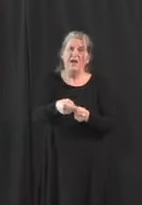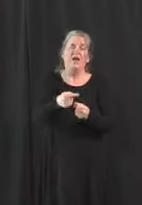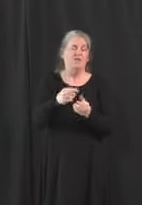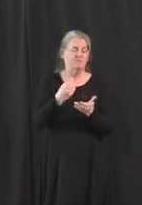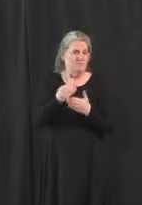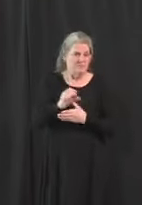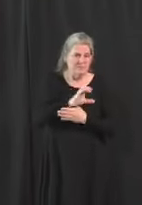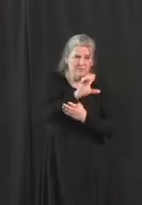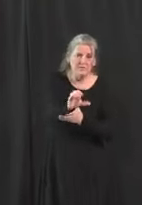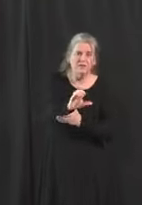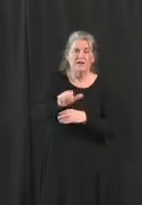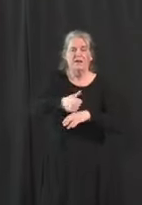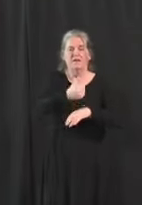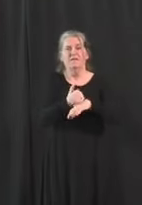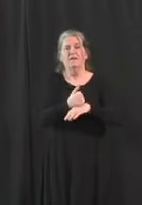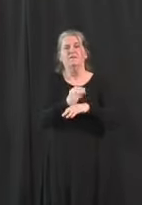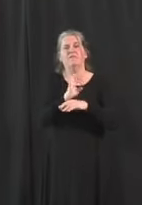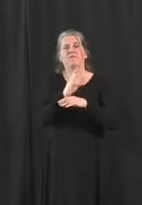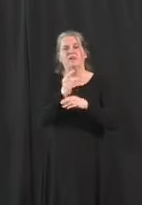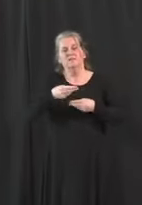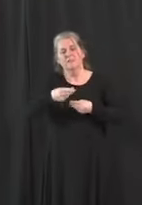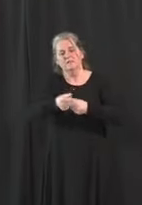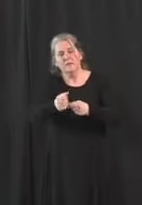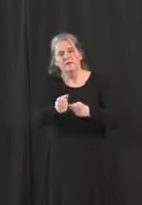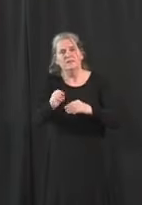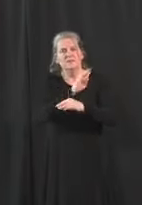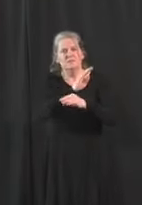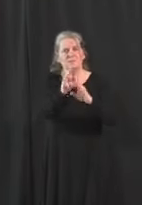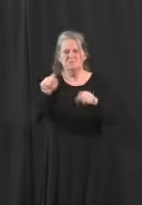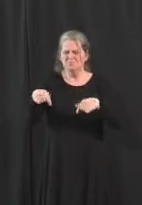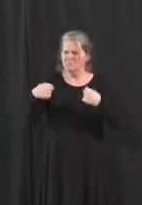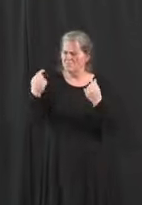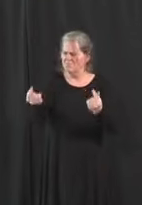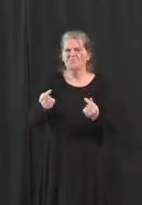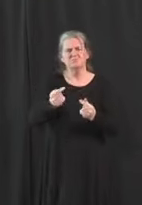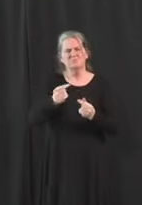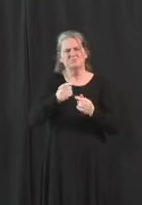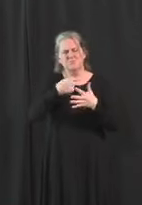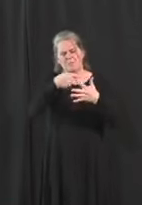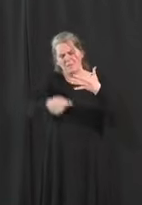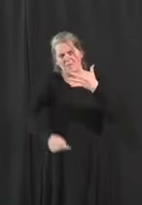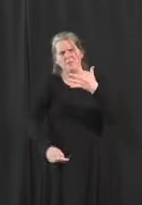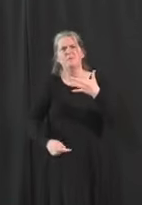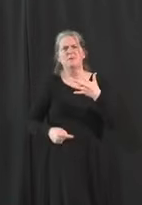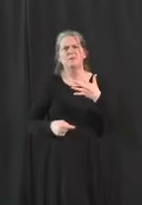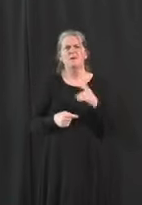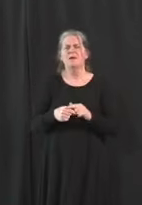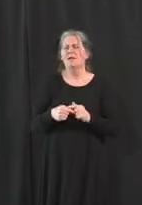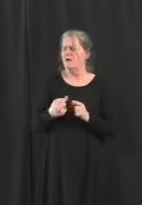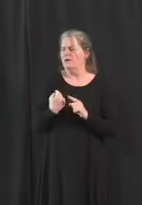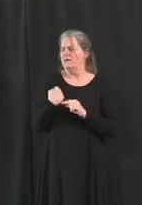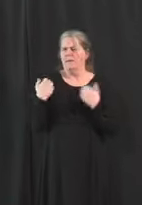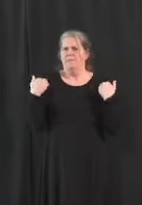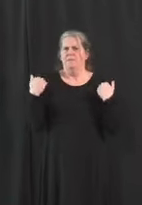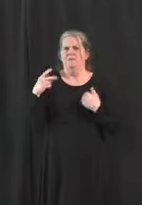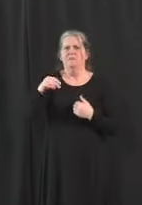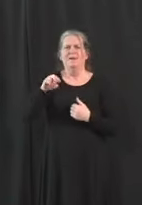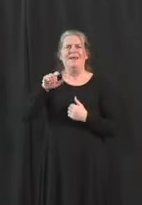AND ALL OF THAT WAS ANNOUNCED OVER THE LAST FEW WEEKS AND, OF COURSE, BY MINISTER PILLAI LAST